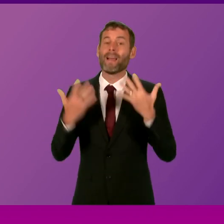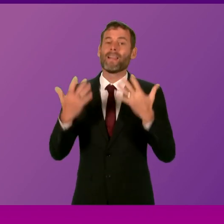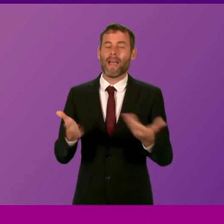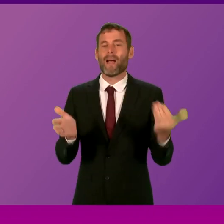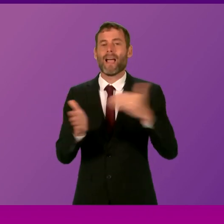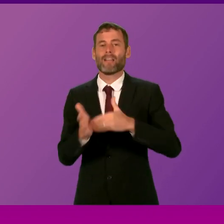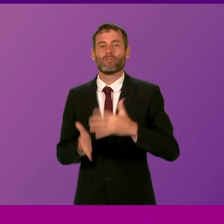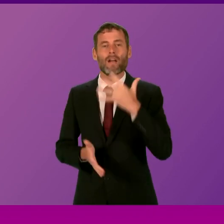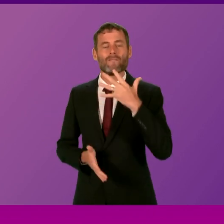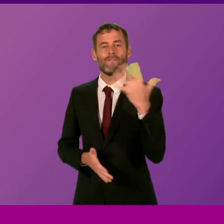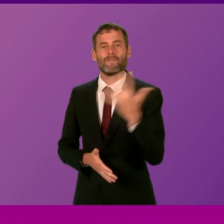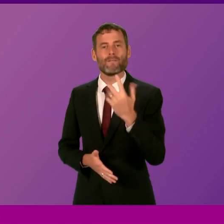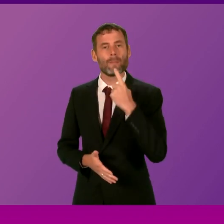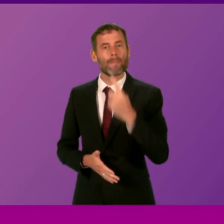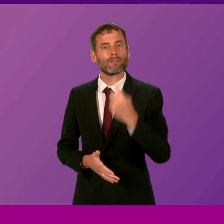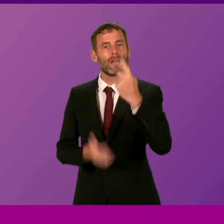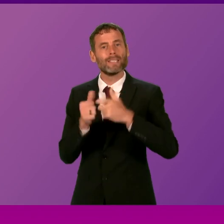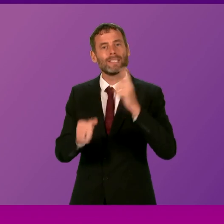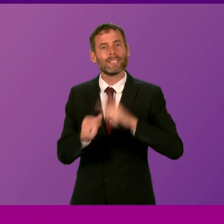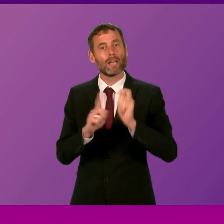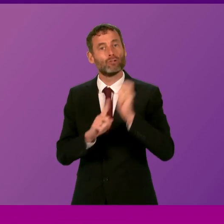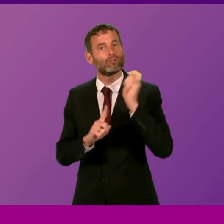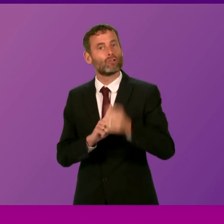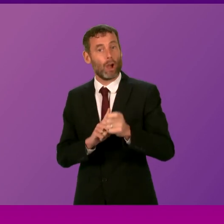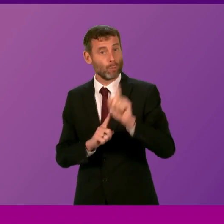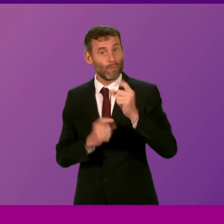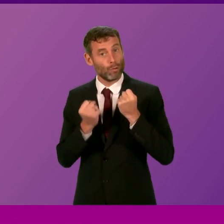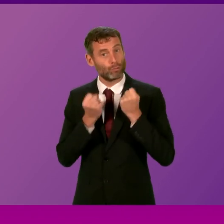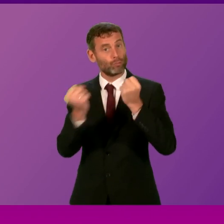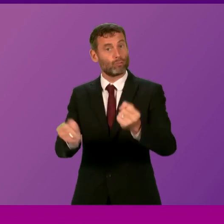for people driving to work. Why are working people, who have already been hit by the Tory